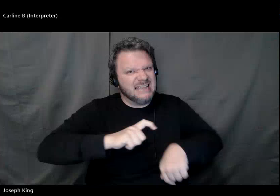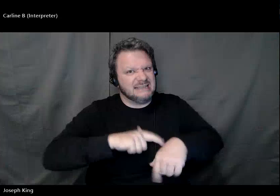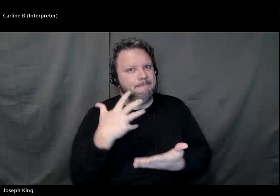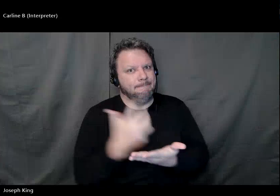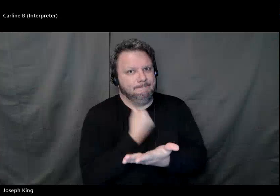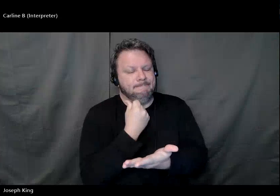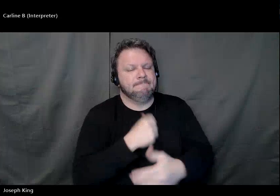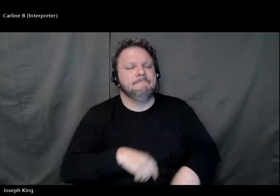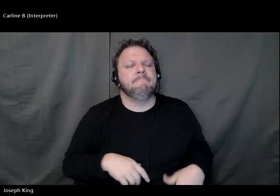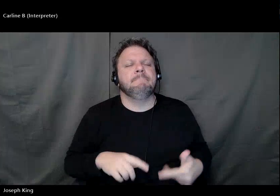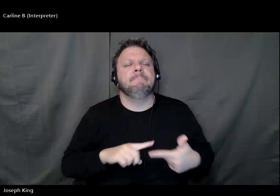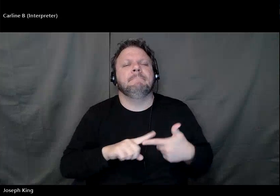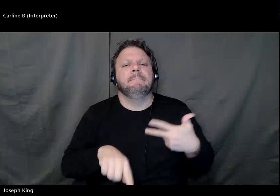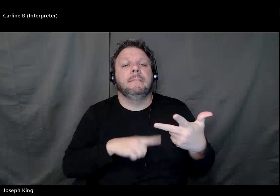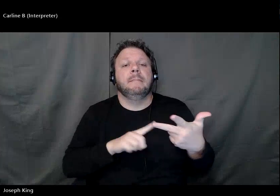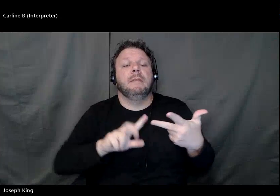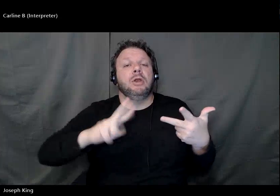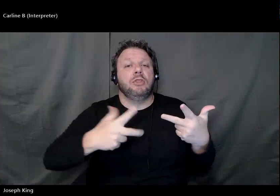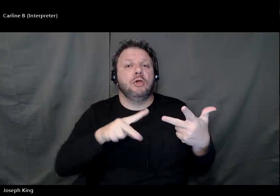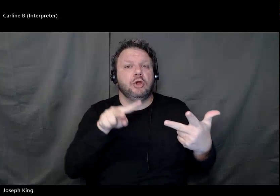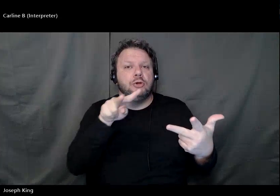The third observation I have is that.